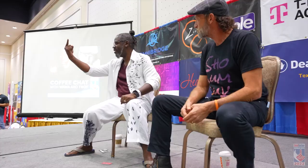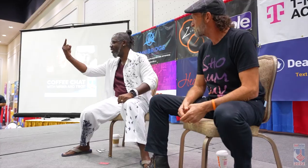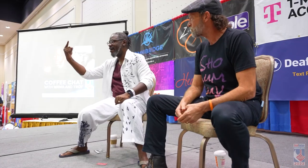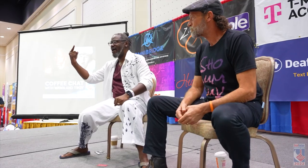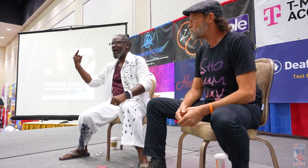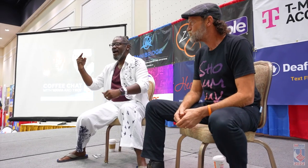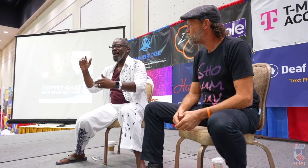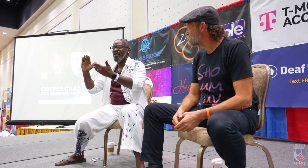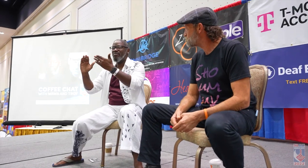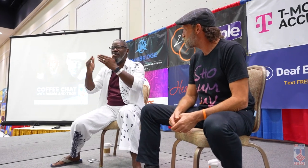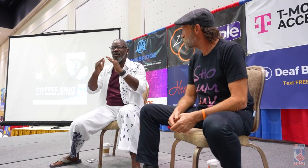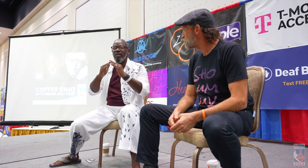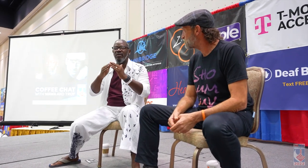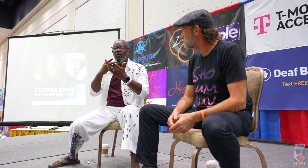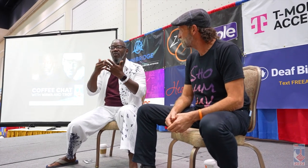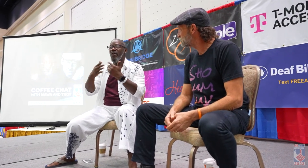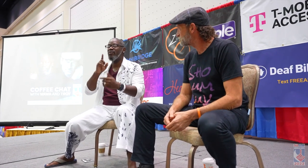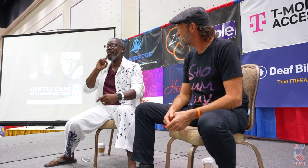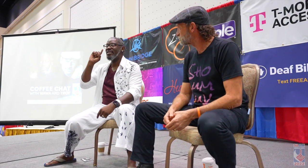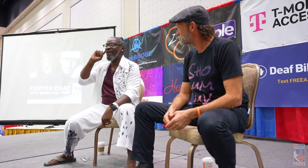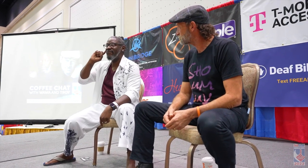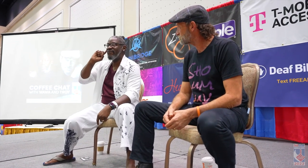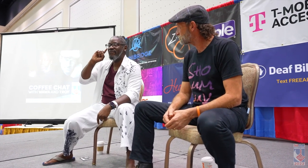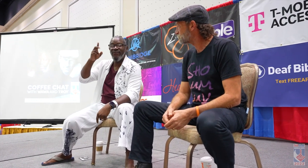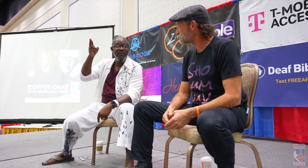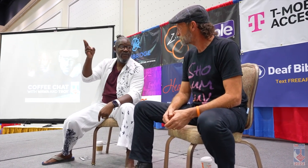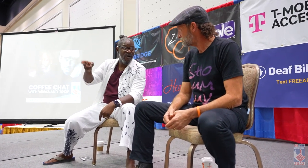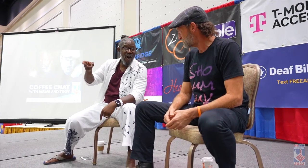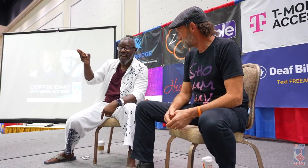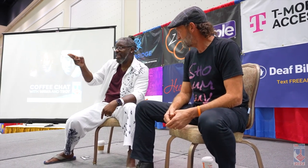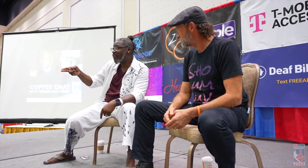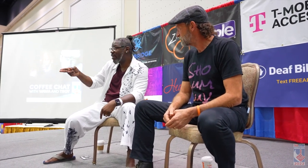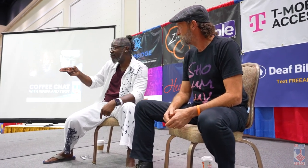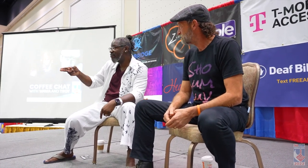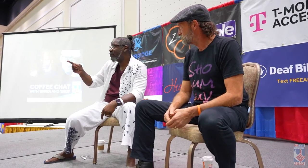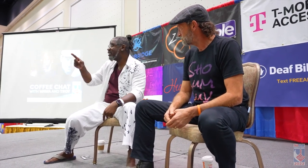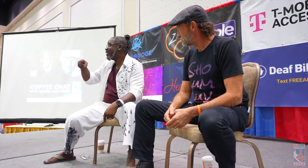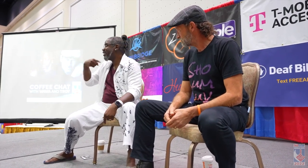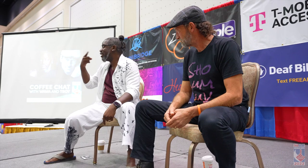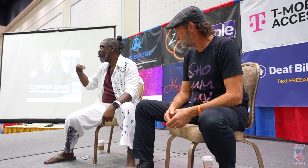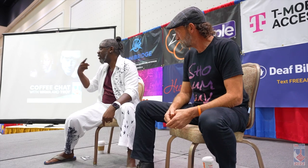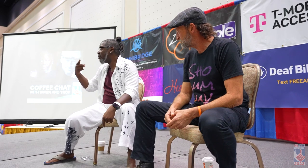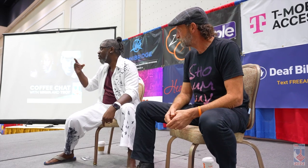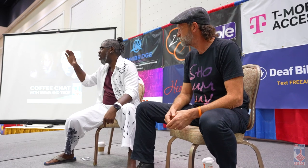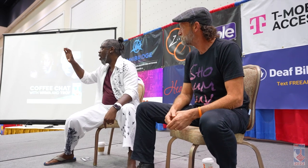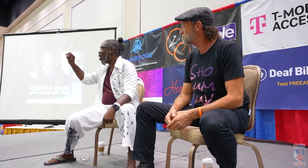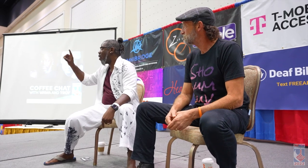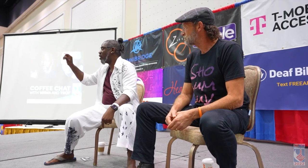It’s one community, whether you’re Deaf, Hard of Hearing, hearing, CODA…